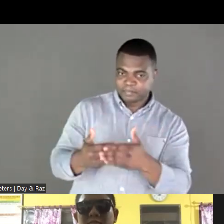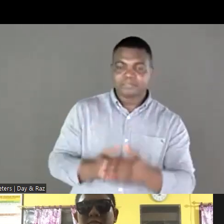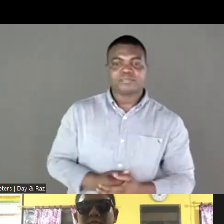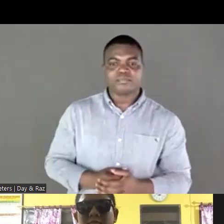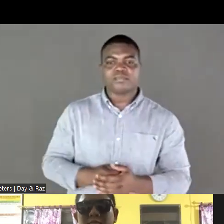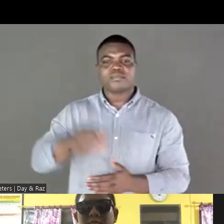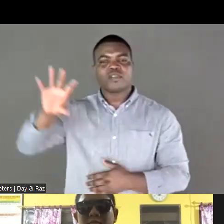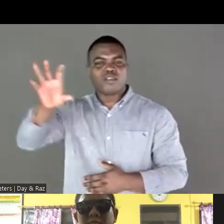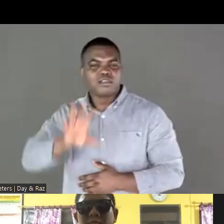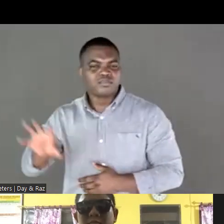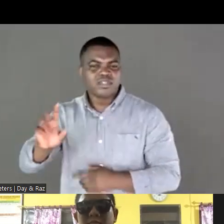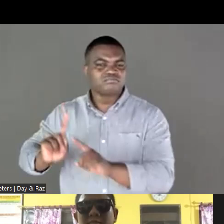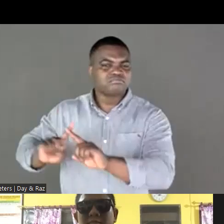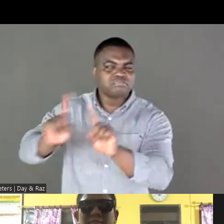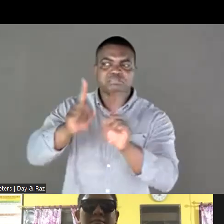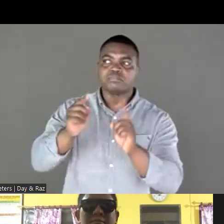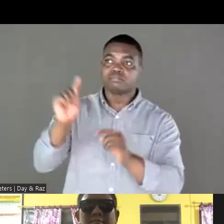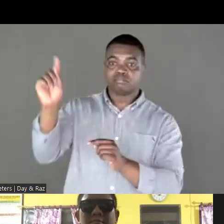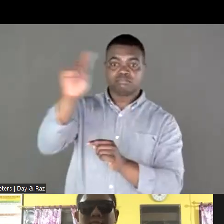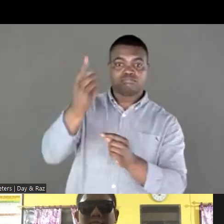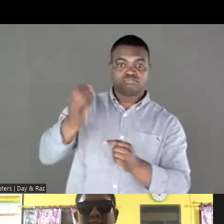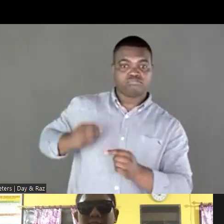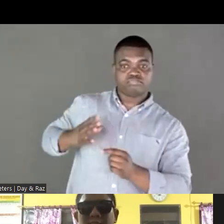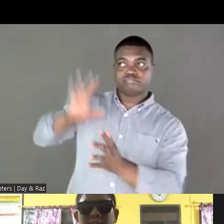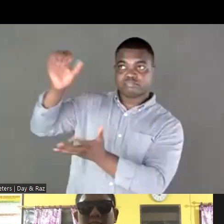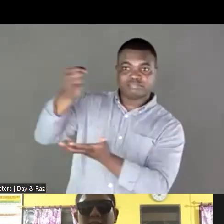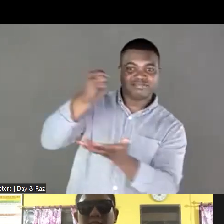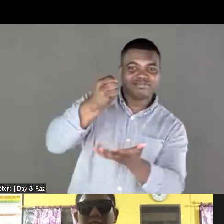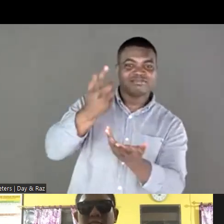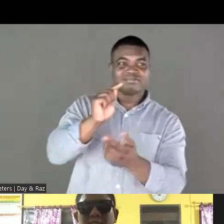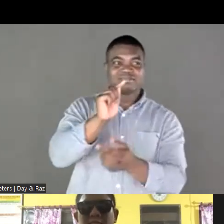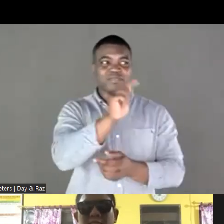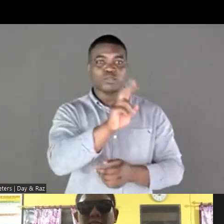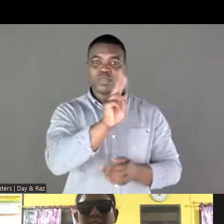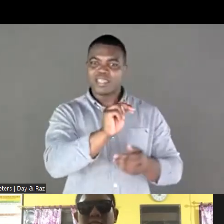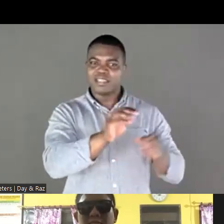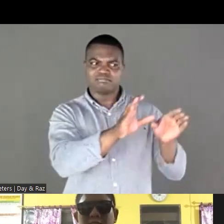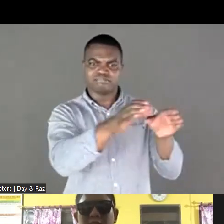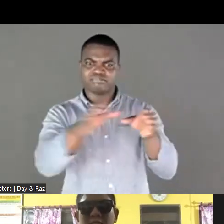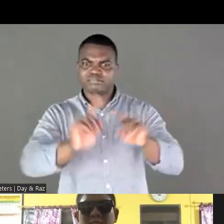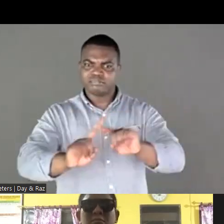network itself, is global. So we have members from all over the world. And it covers a broad range of